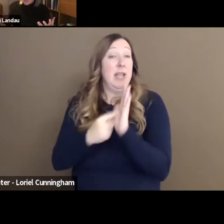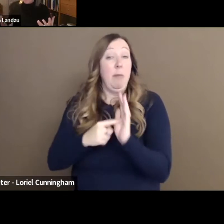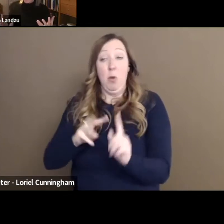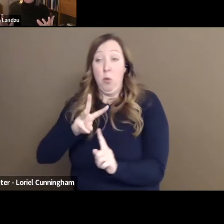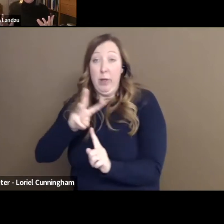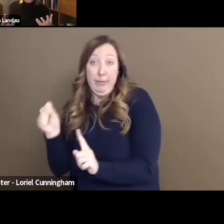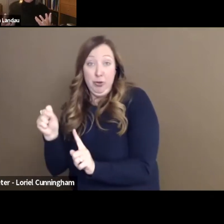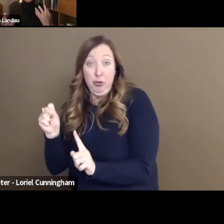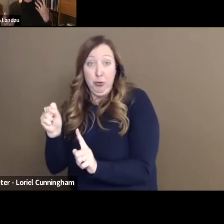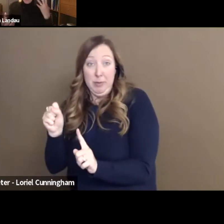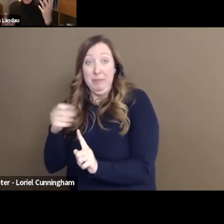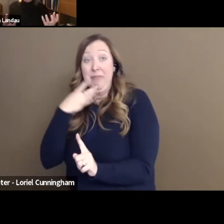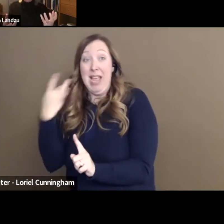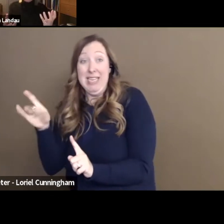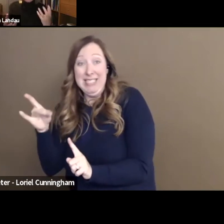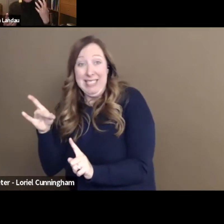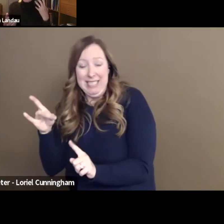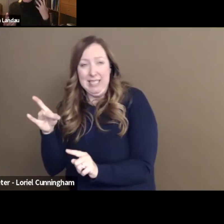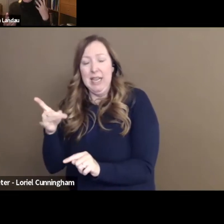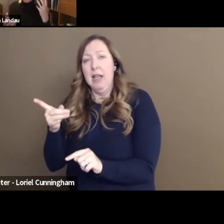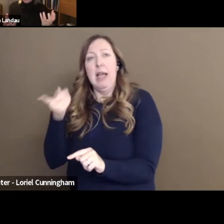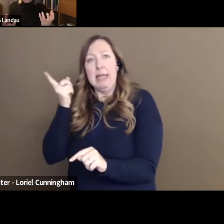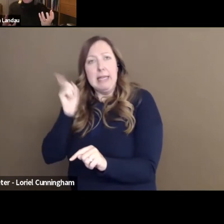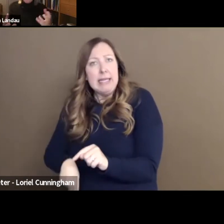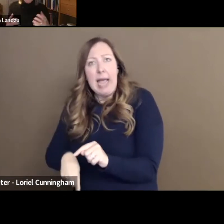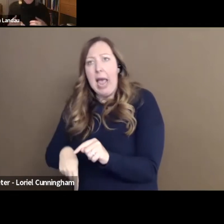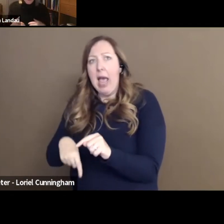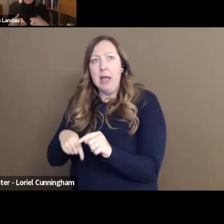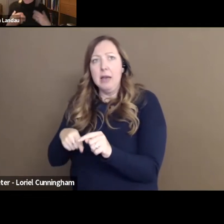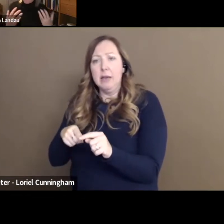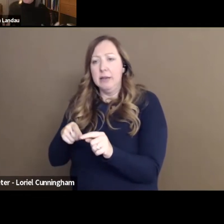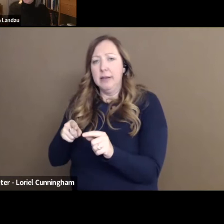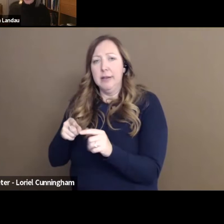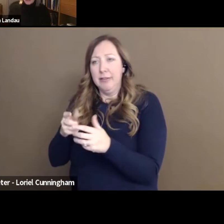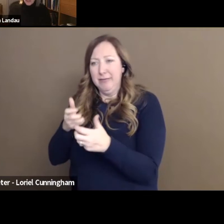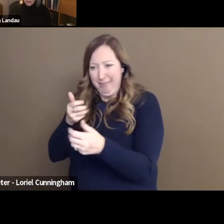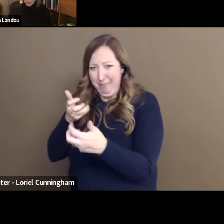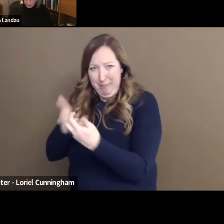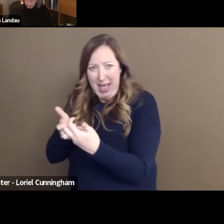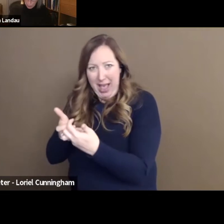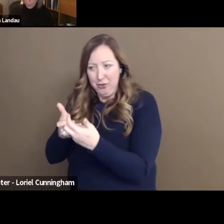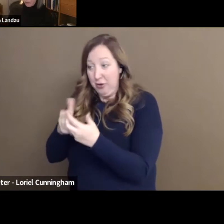puzzle but can nevertheless give you very very